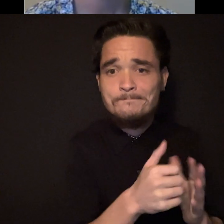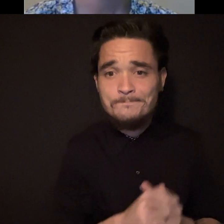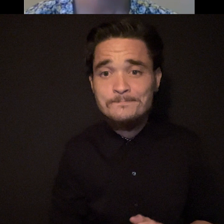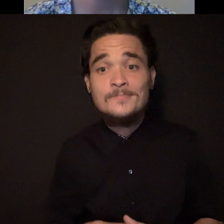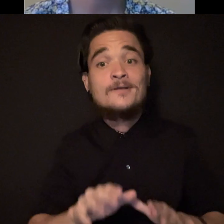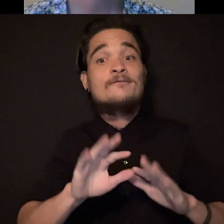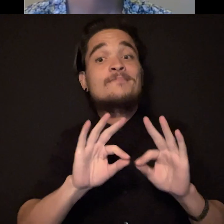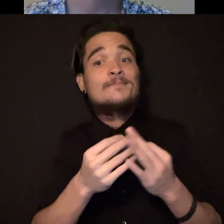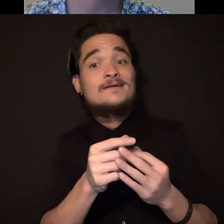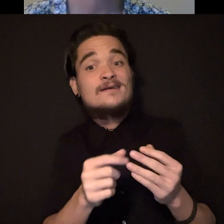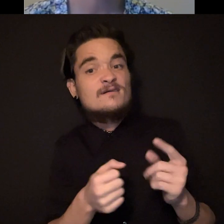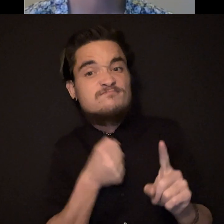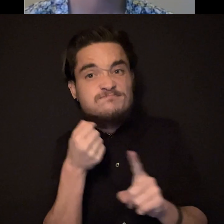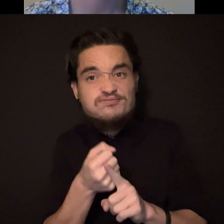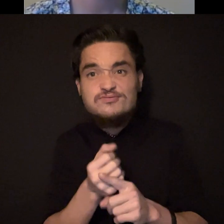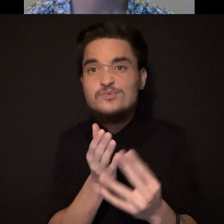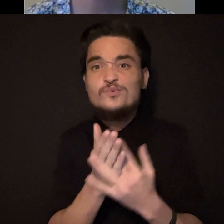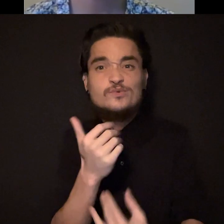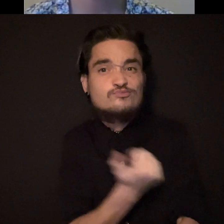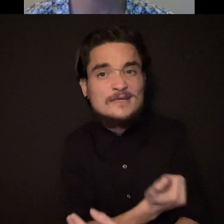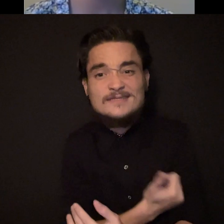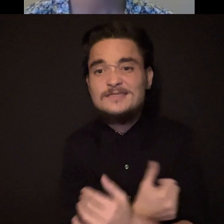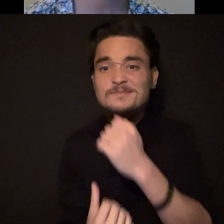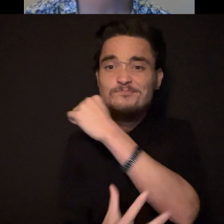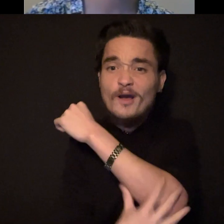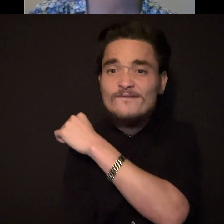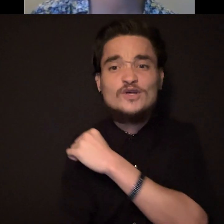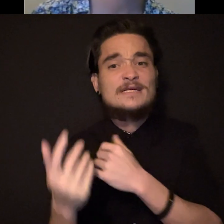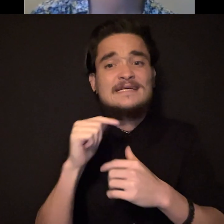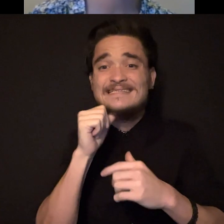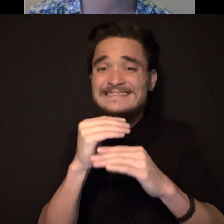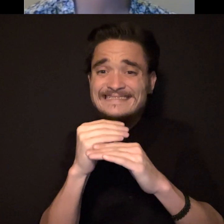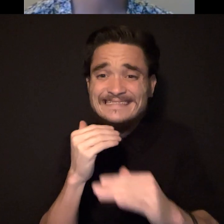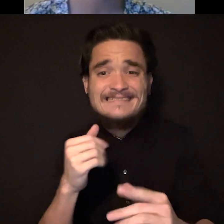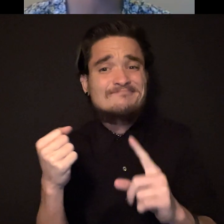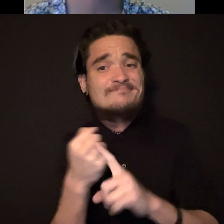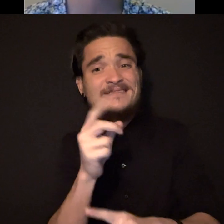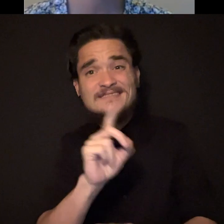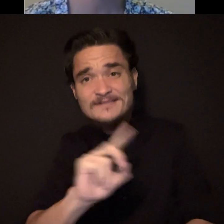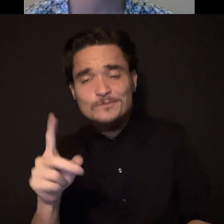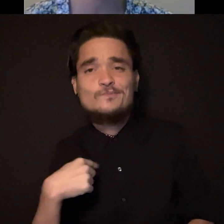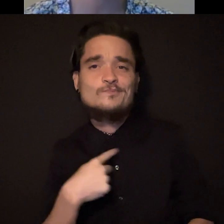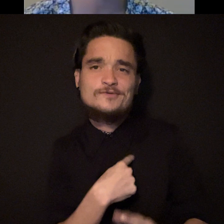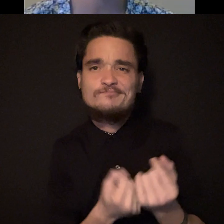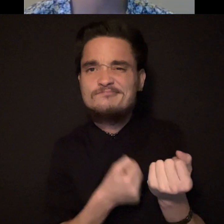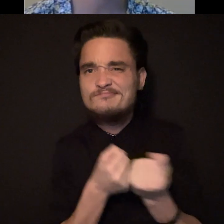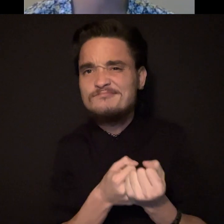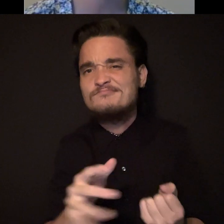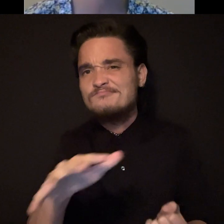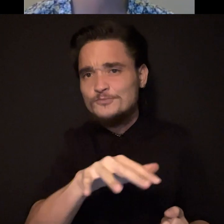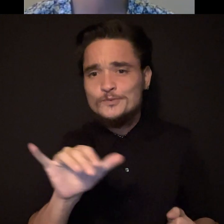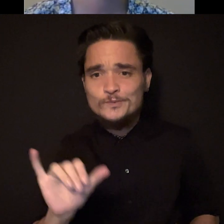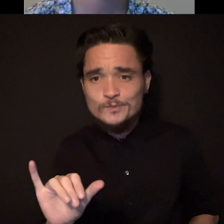Families impacted by poverty, opioid use, housing instability, domestic violence are also people that we serve.